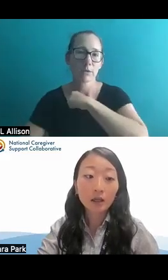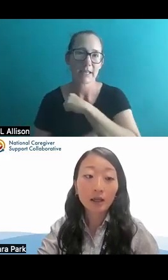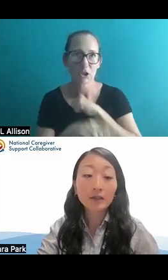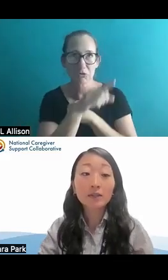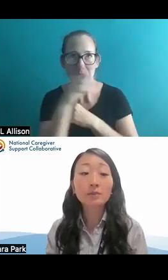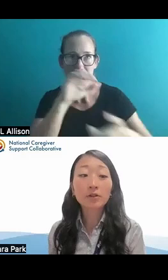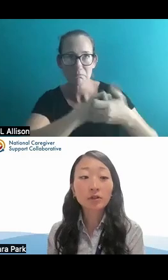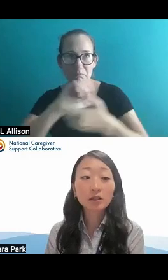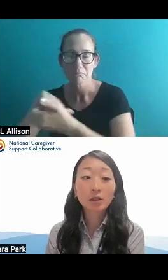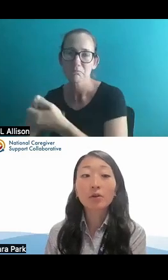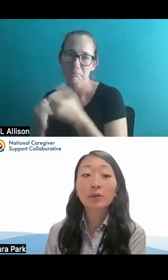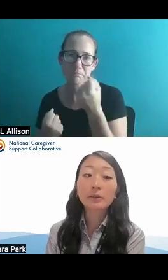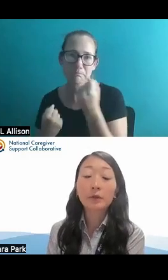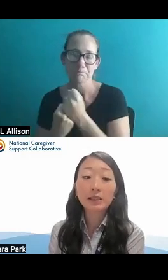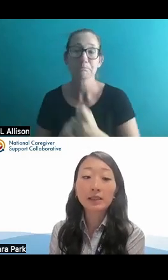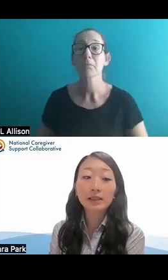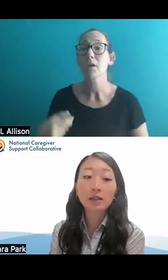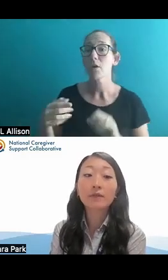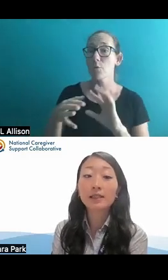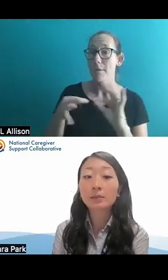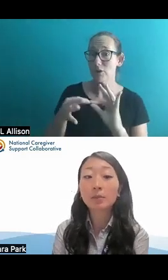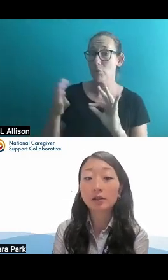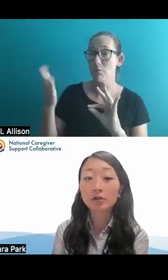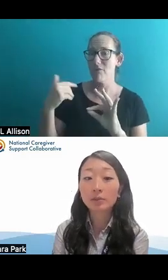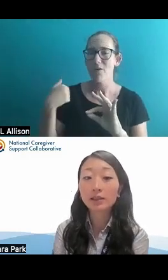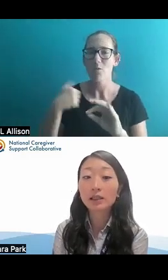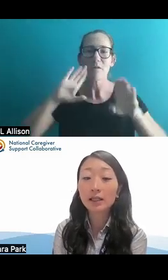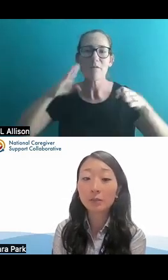As mentioned our program's focus is on advancing partnerships and engagement